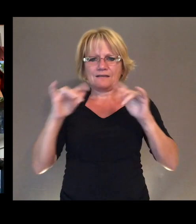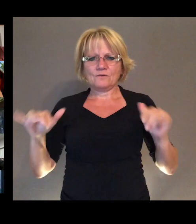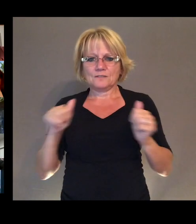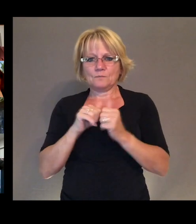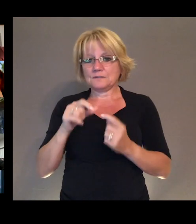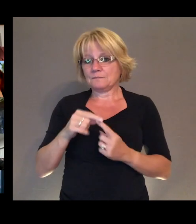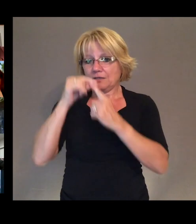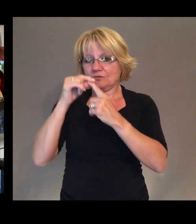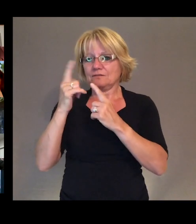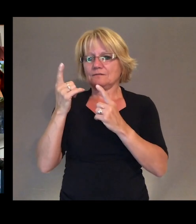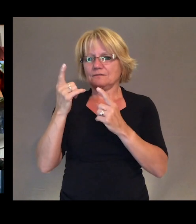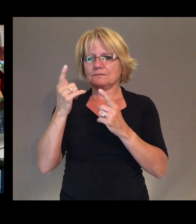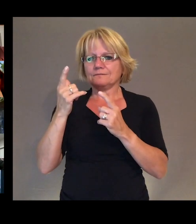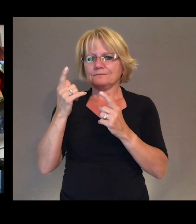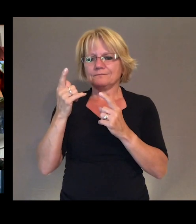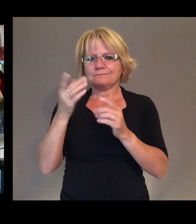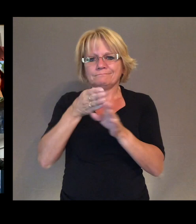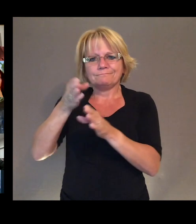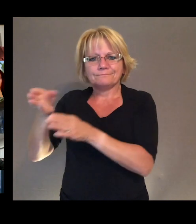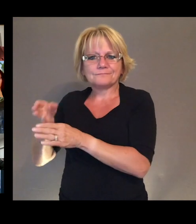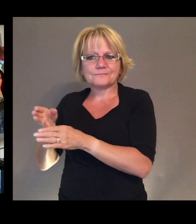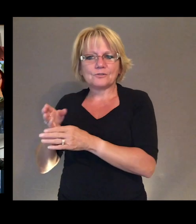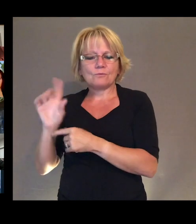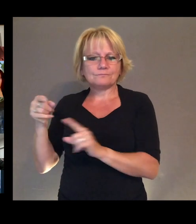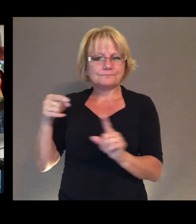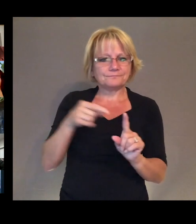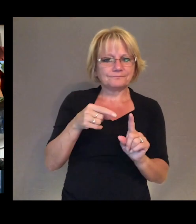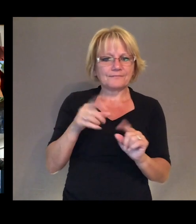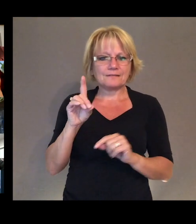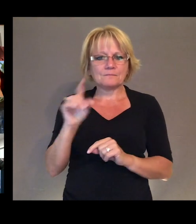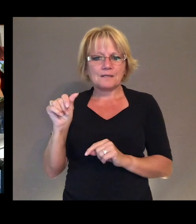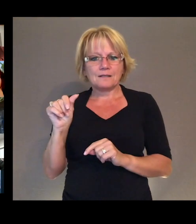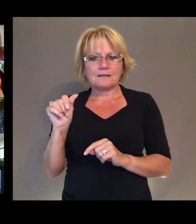So again, like one back to what I said about disability, being the absence of normal,